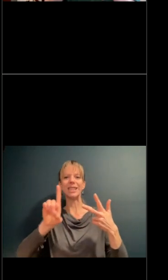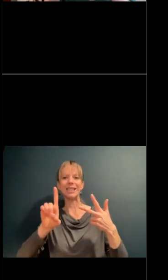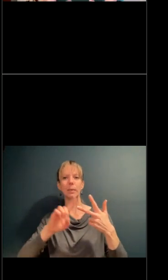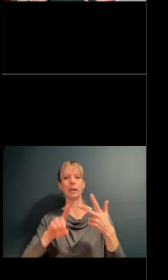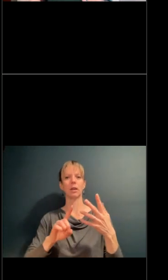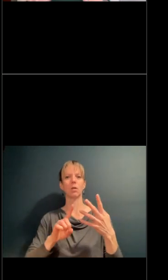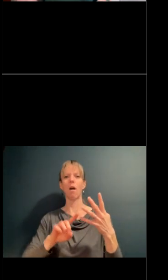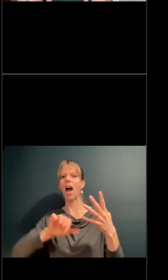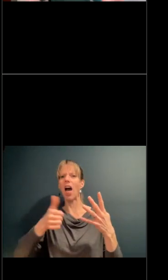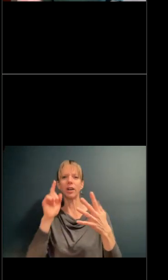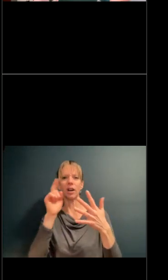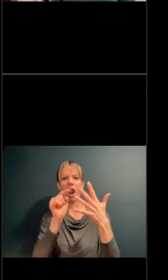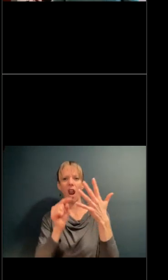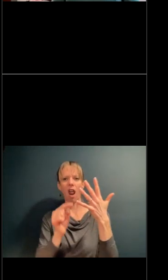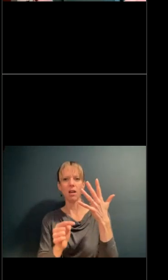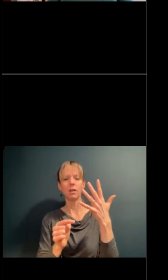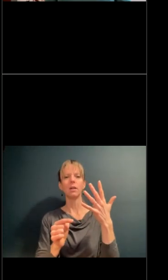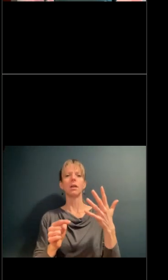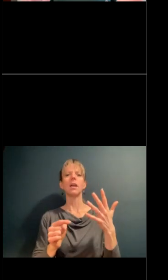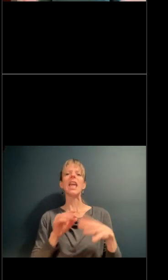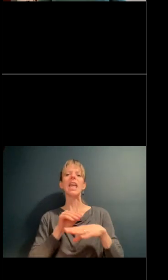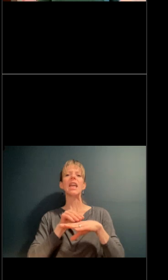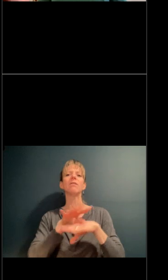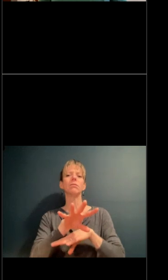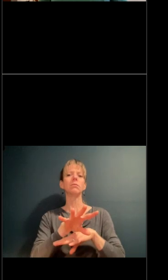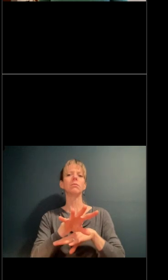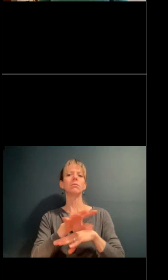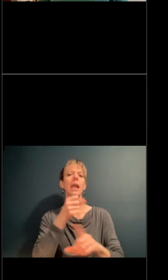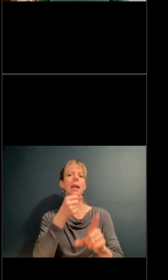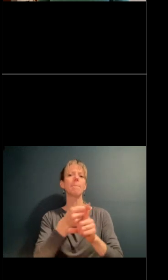they inadvertently shape how children come to be known.